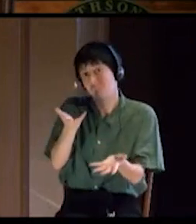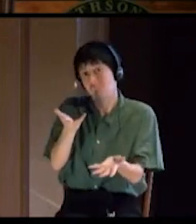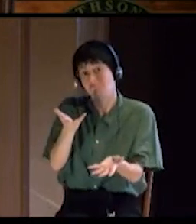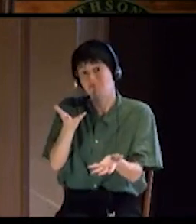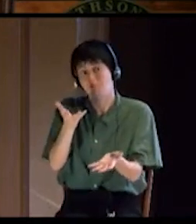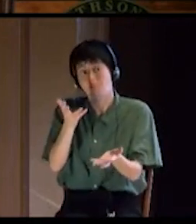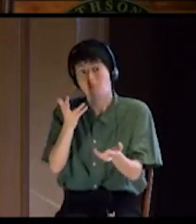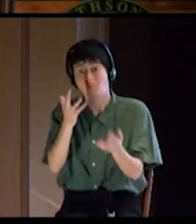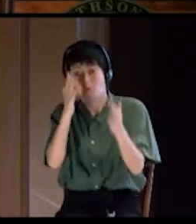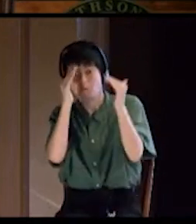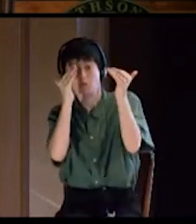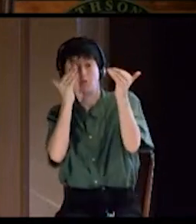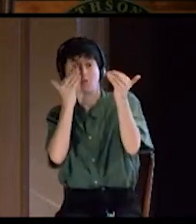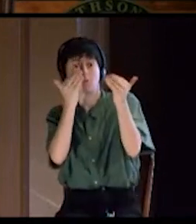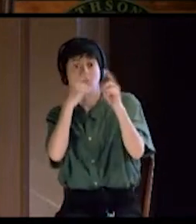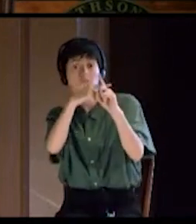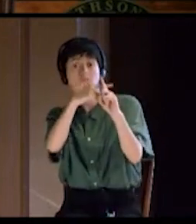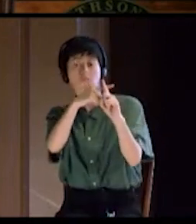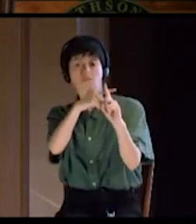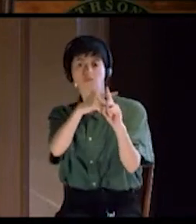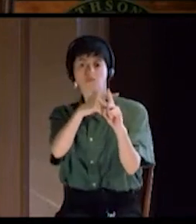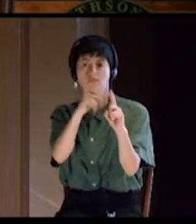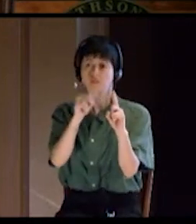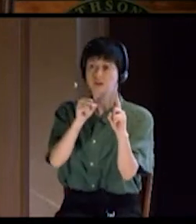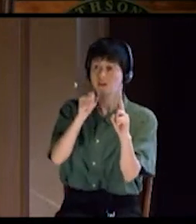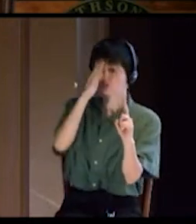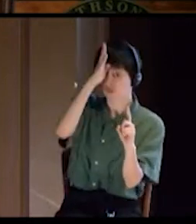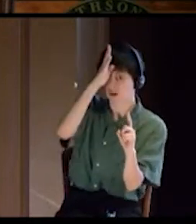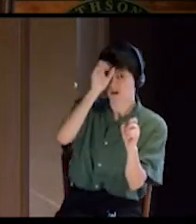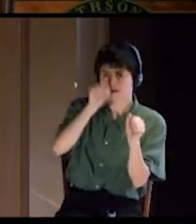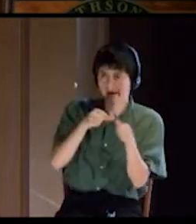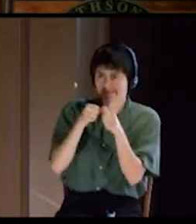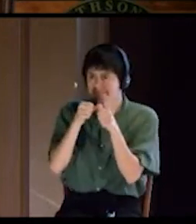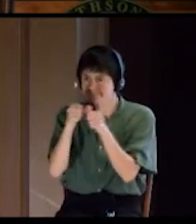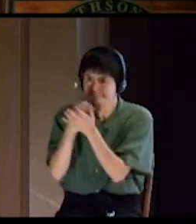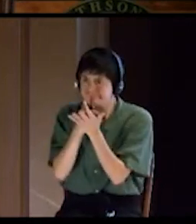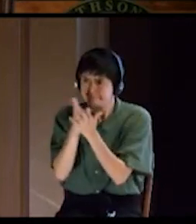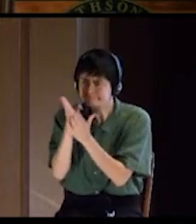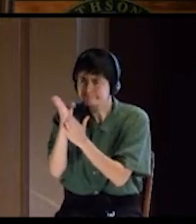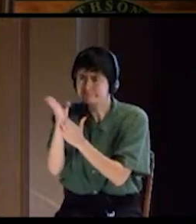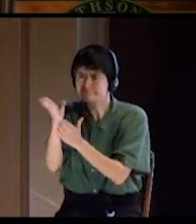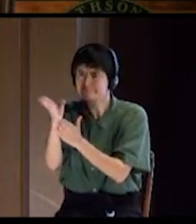and they're very long to live species, they're not resilient against humans and overfishing.